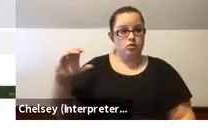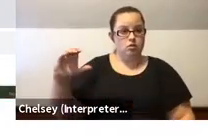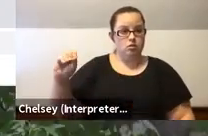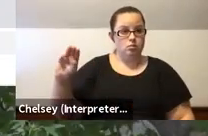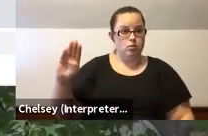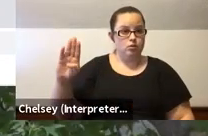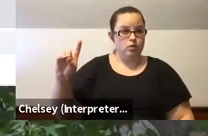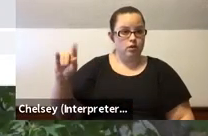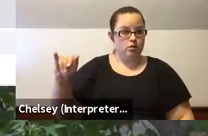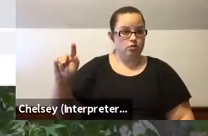Sage Talbot: Oh,